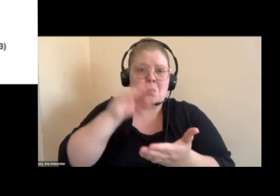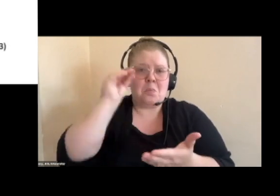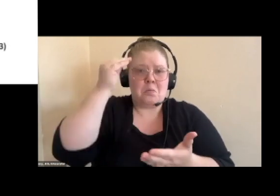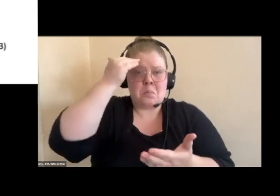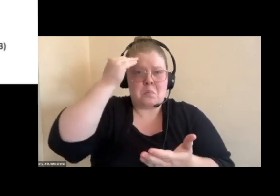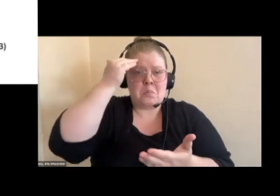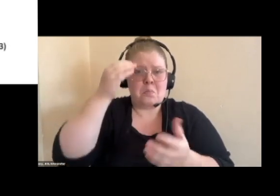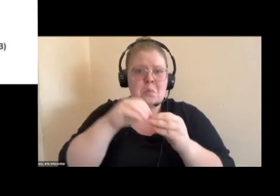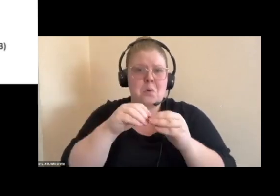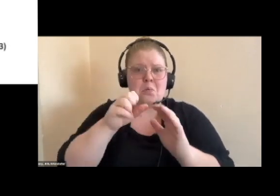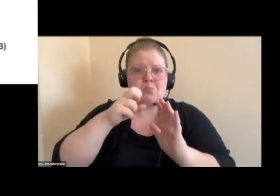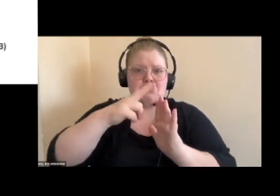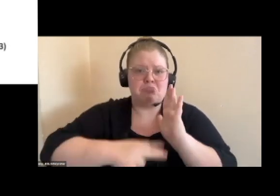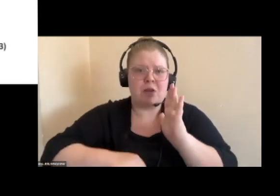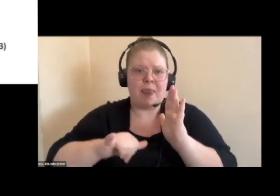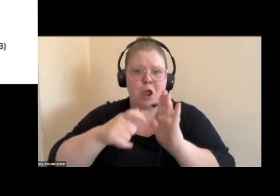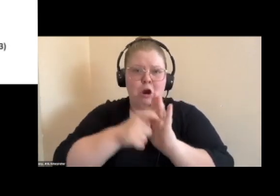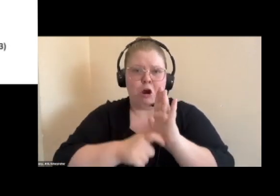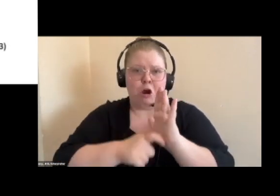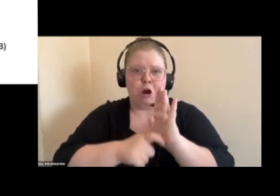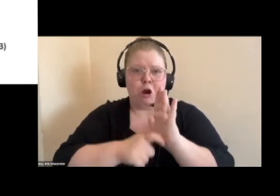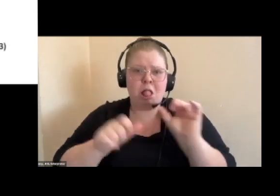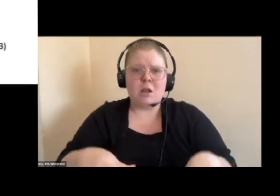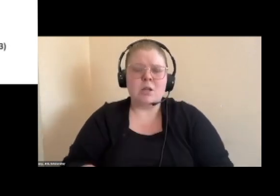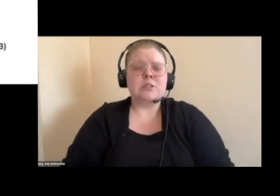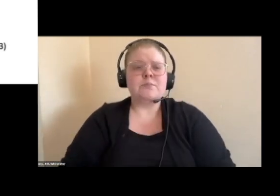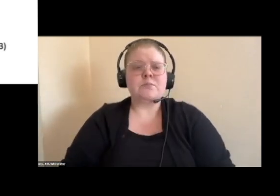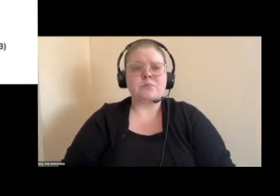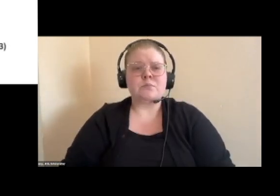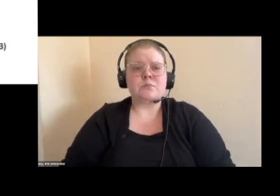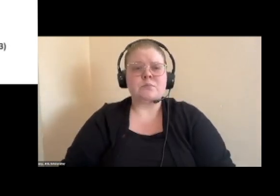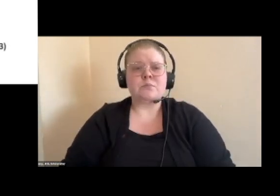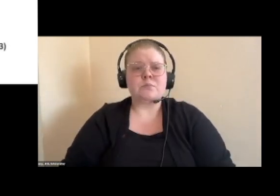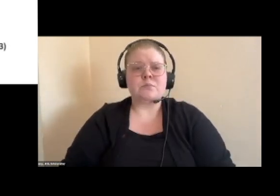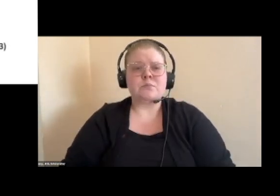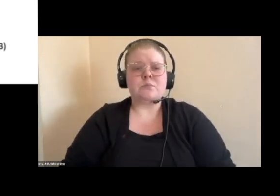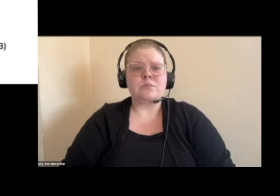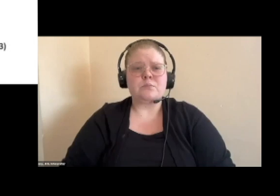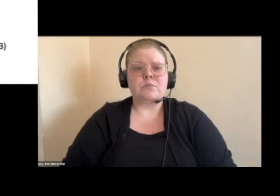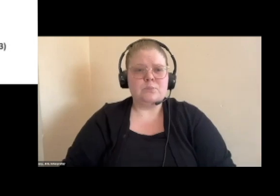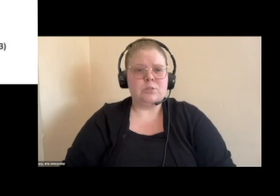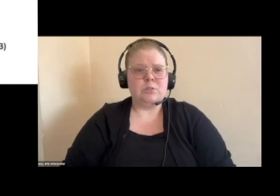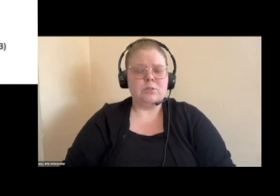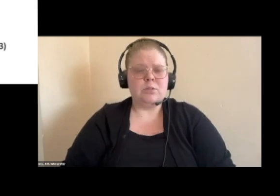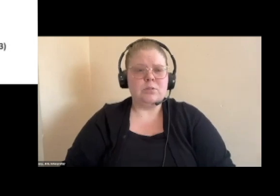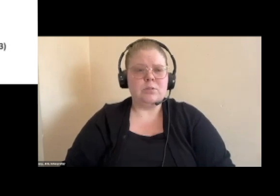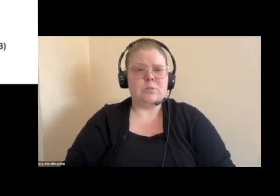you can look at that article. We've also been doing a lot of work,